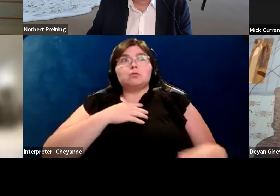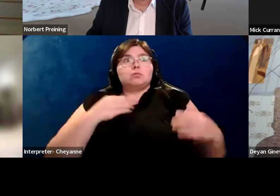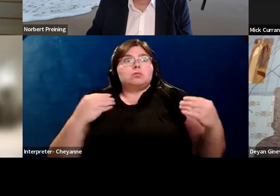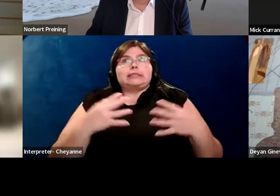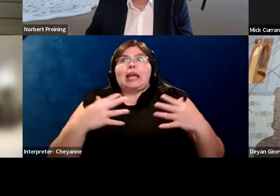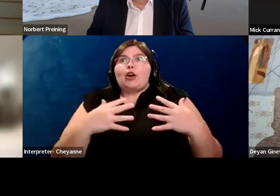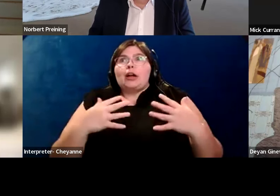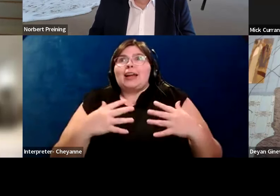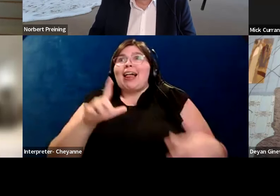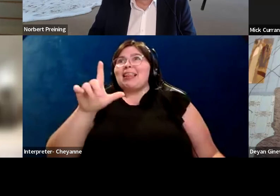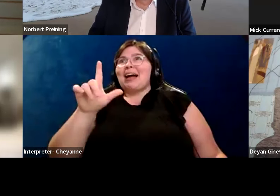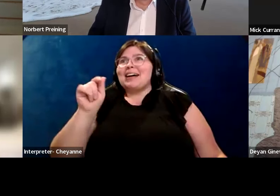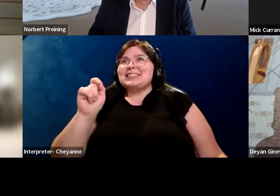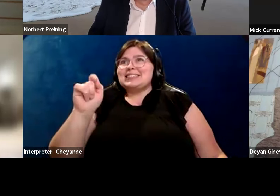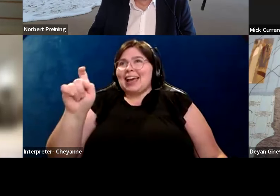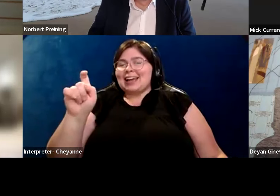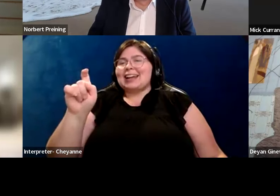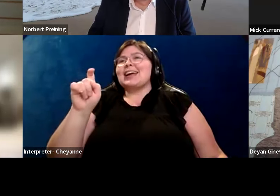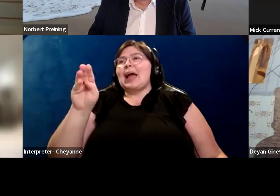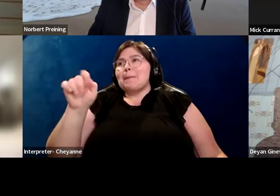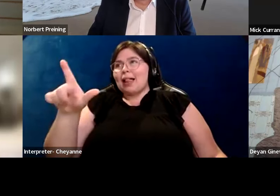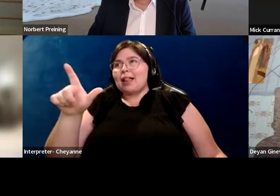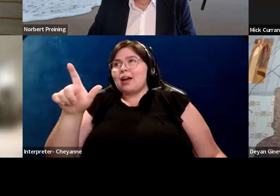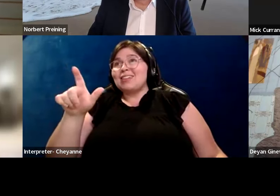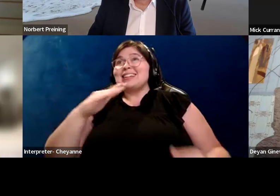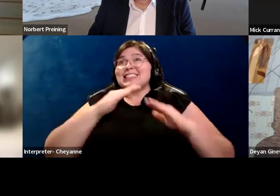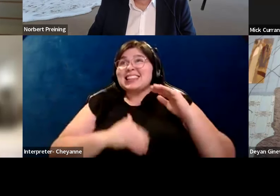LaTeXML over arXiv is less than 90% successful.